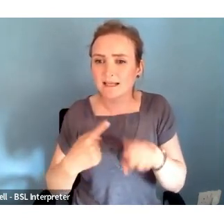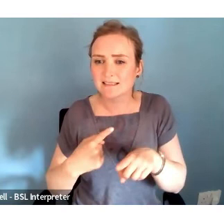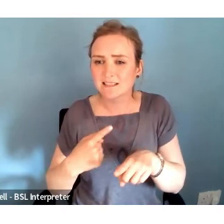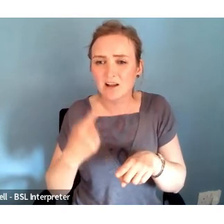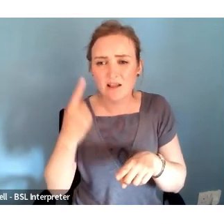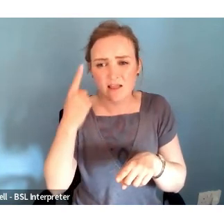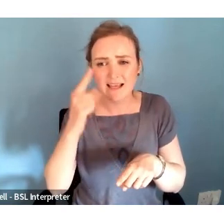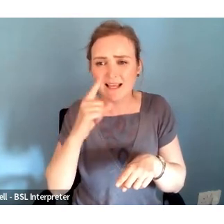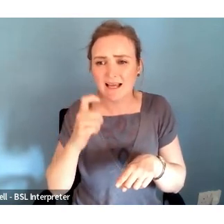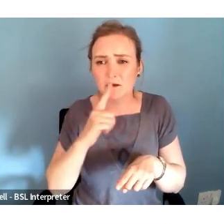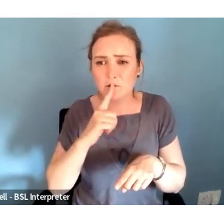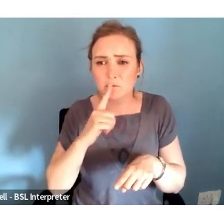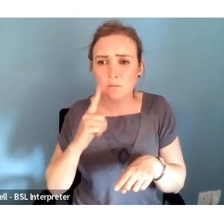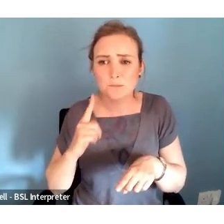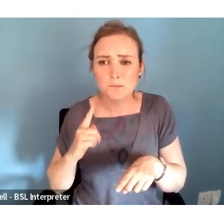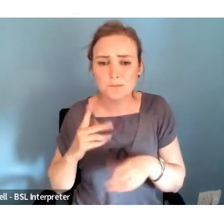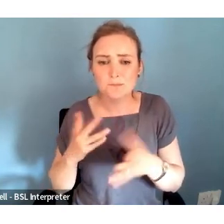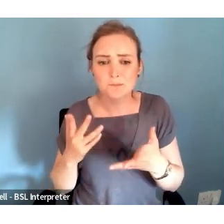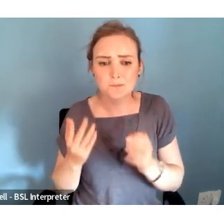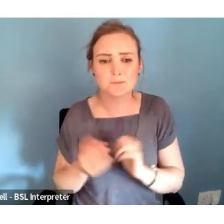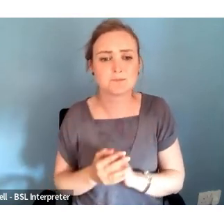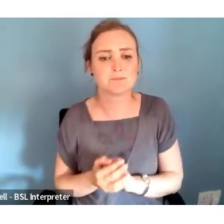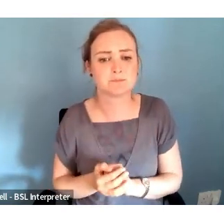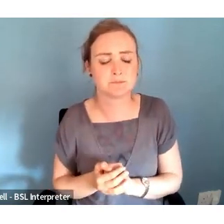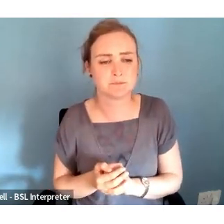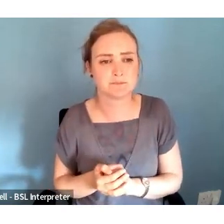. Then, again, in terms of establishing